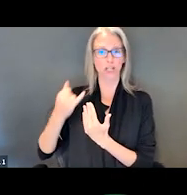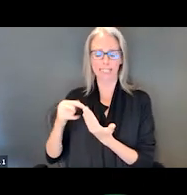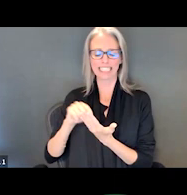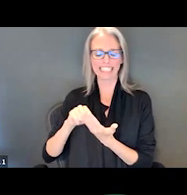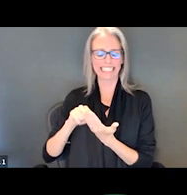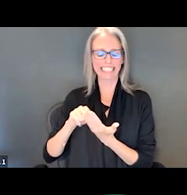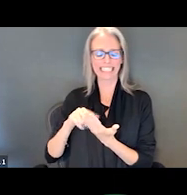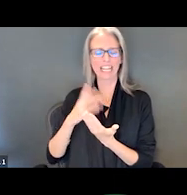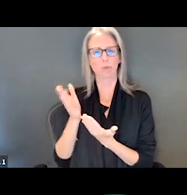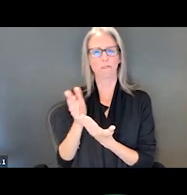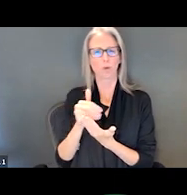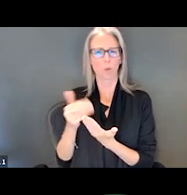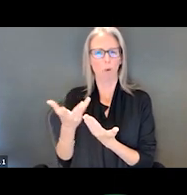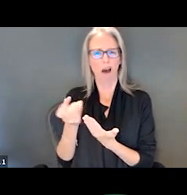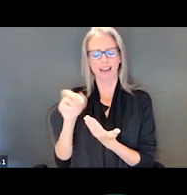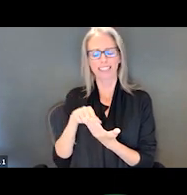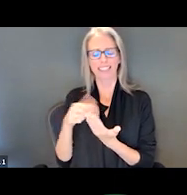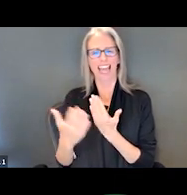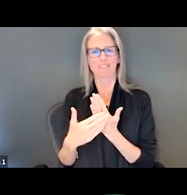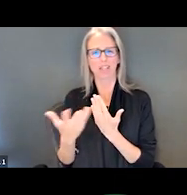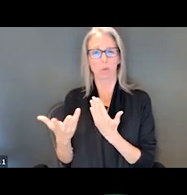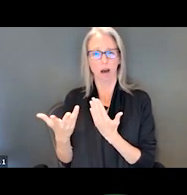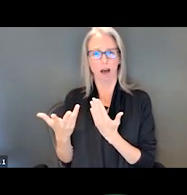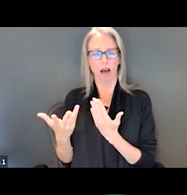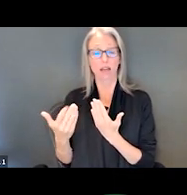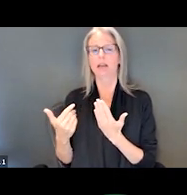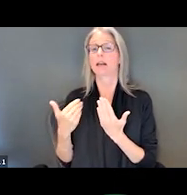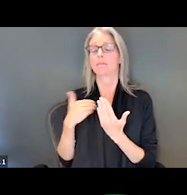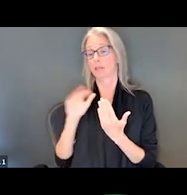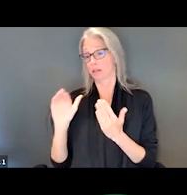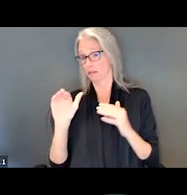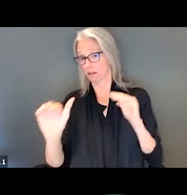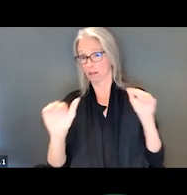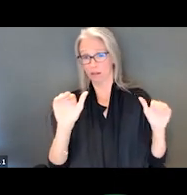the field and ask people who have different expertise, different disabilities. We have different expertise, different disabilities. We have, Inuit people who have different expertise, different disabilities.